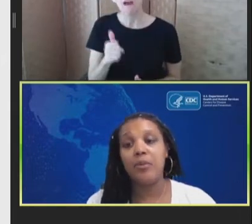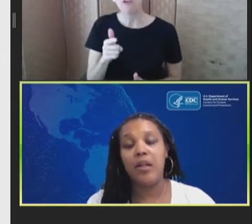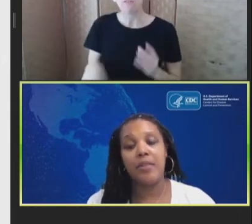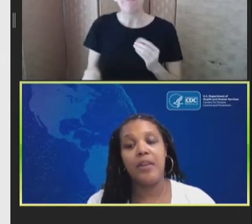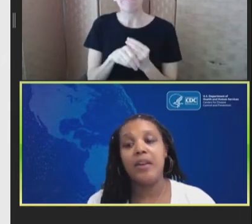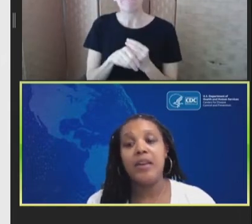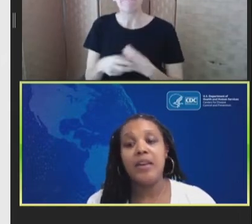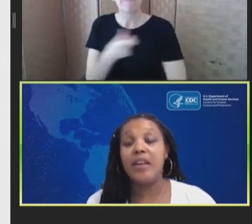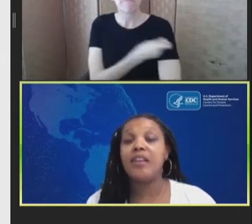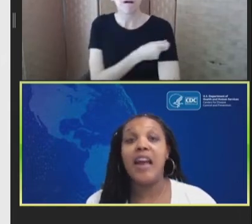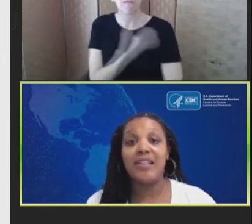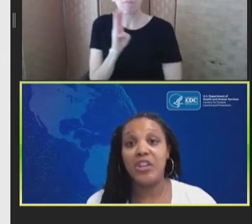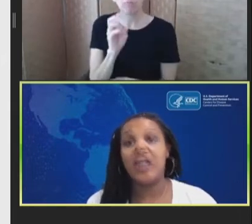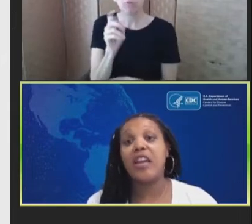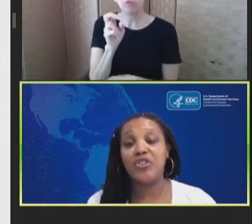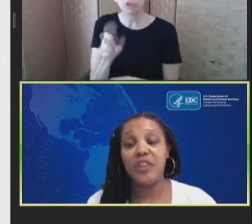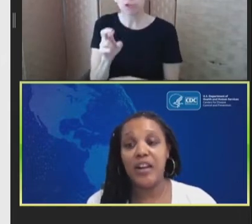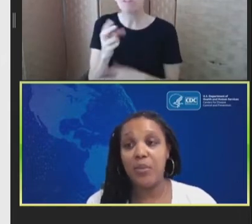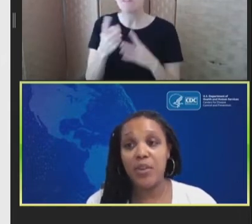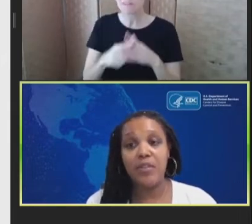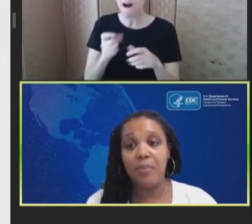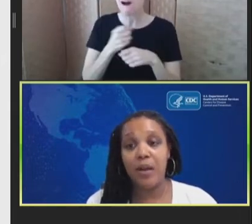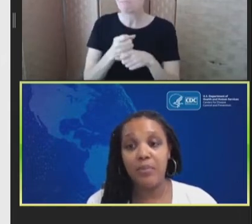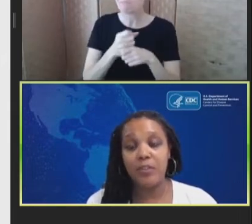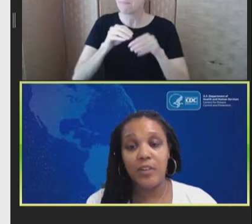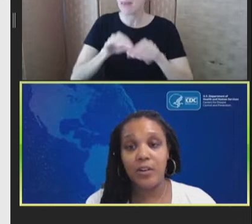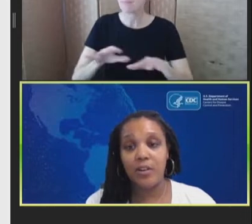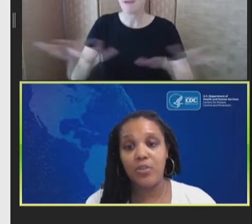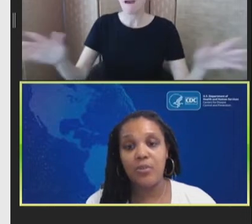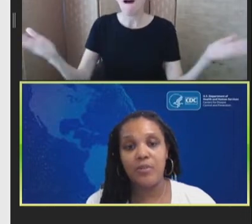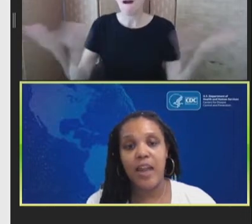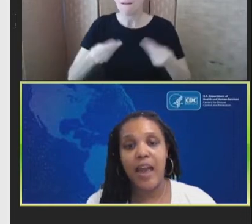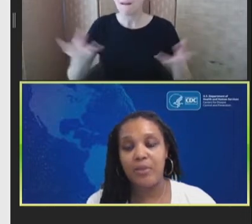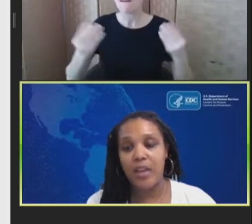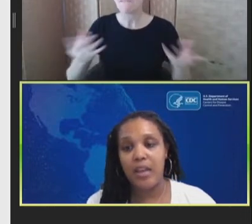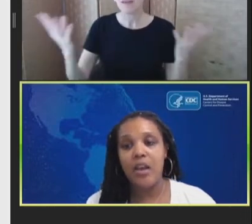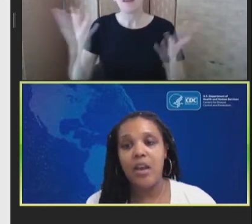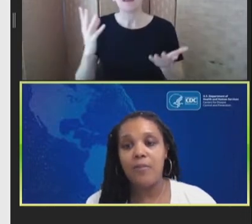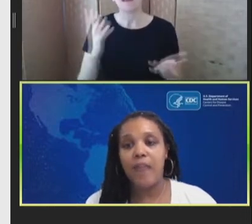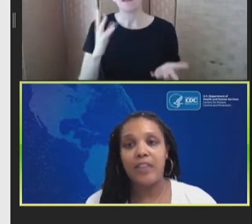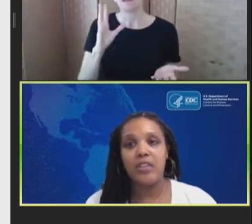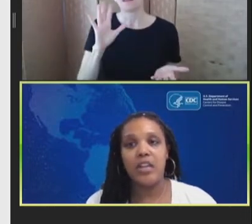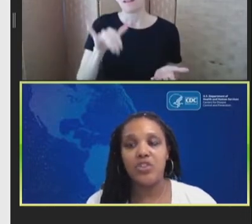I think things had changed within the public sphere in terms of an appetite for vaccination